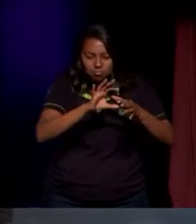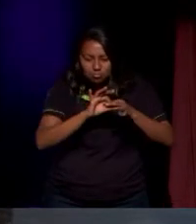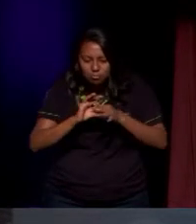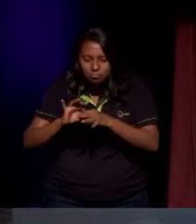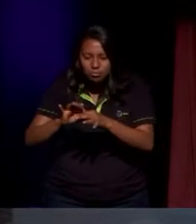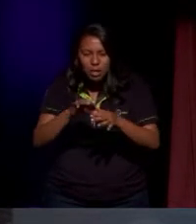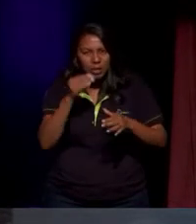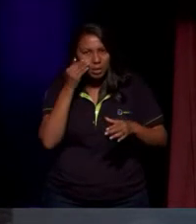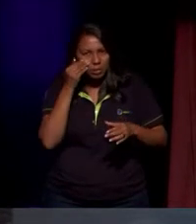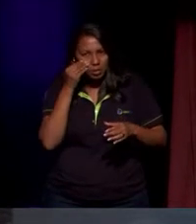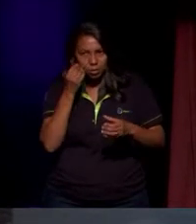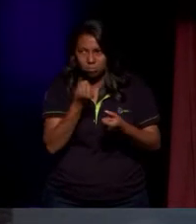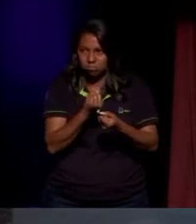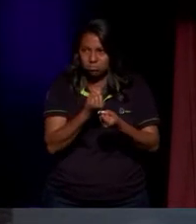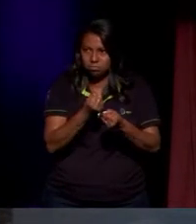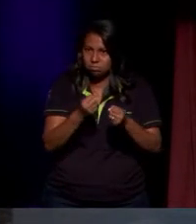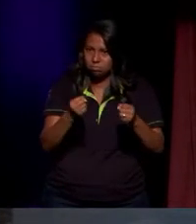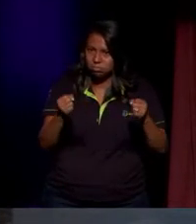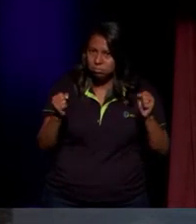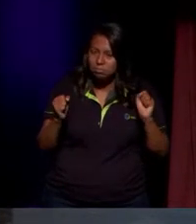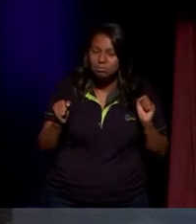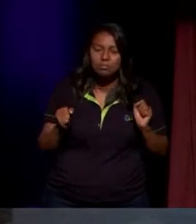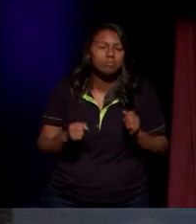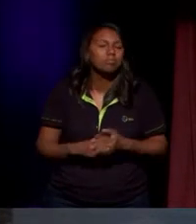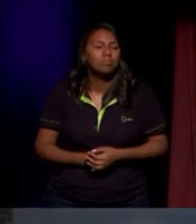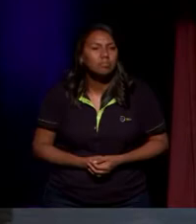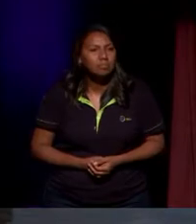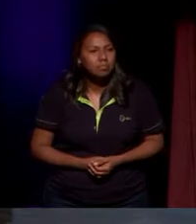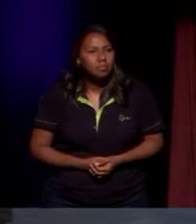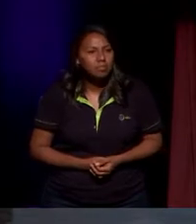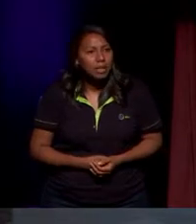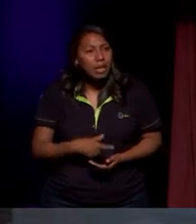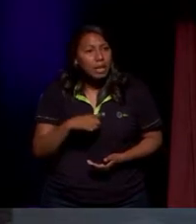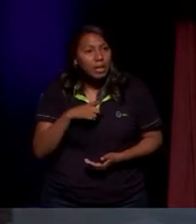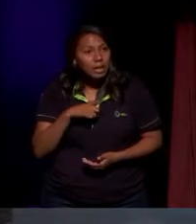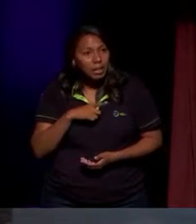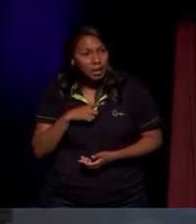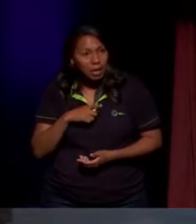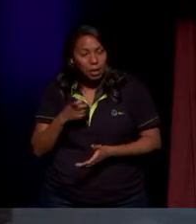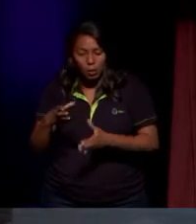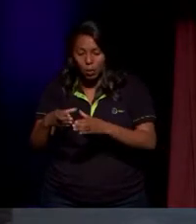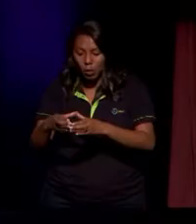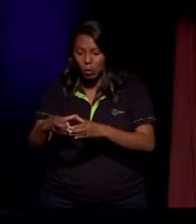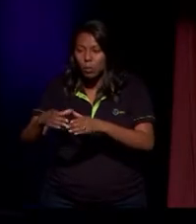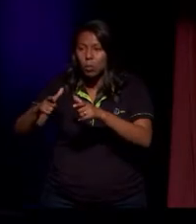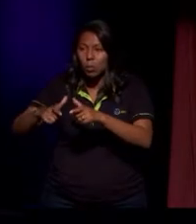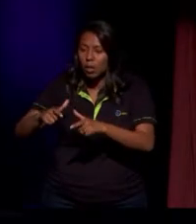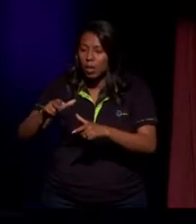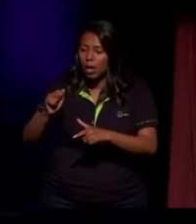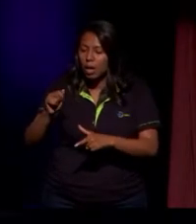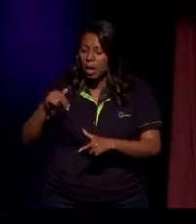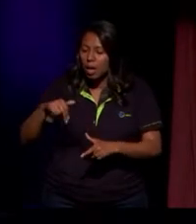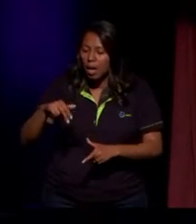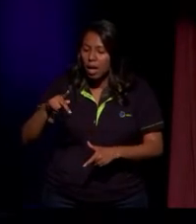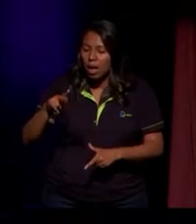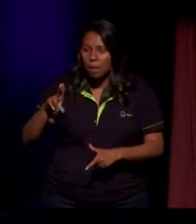There is a network in Nampula, a network was created in Niassa